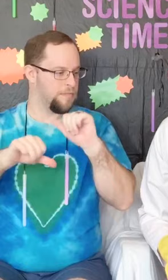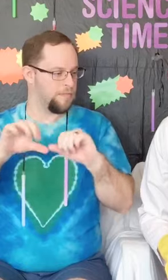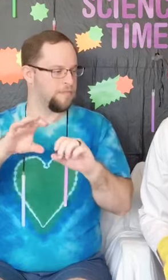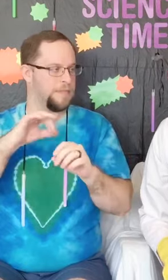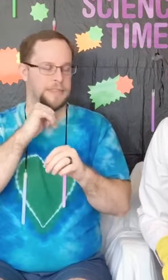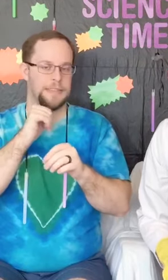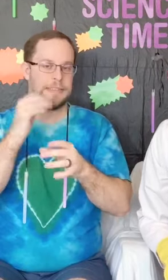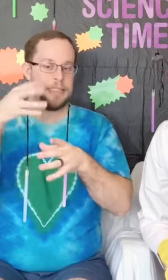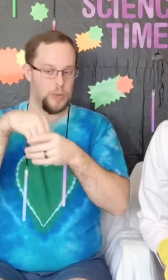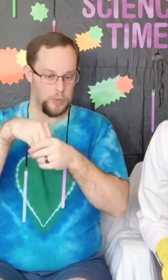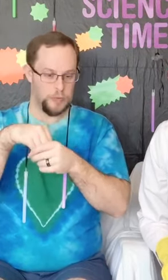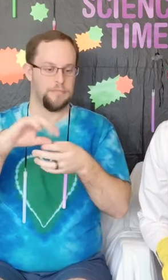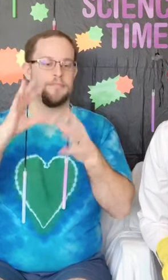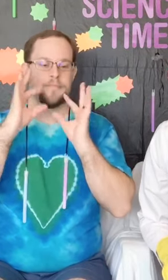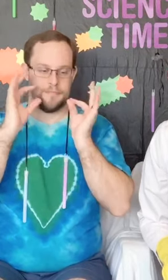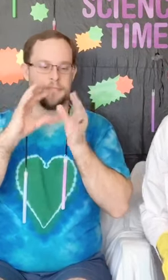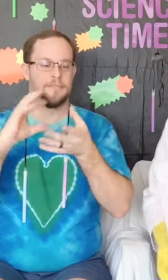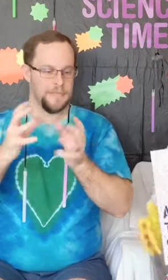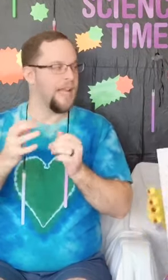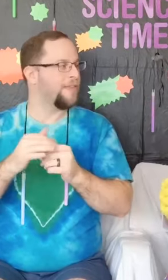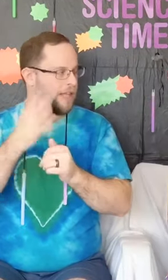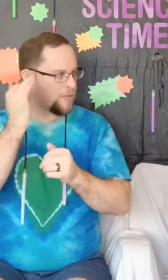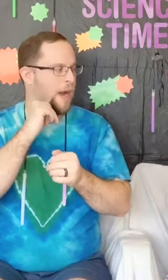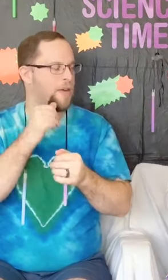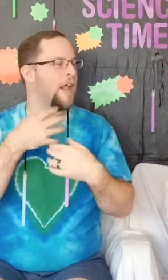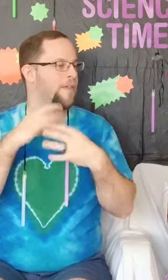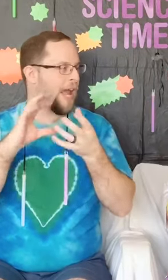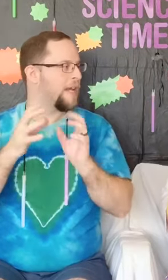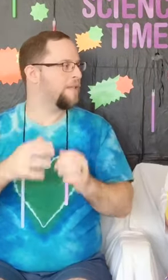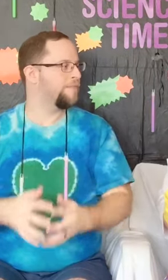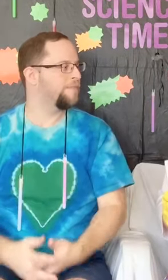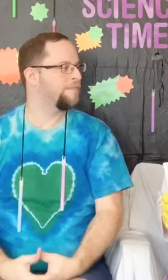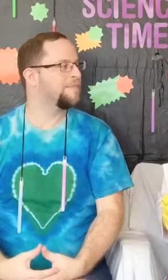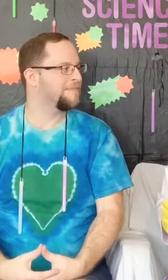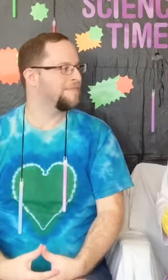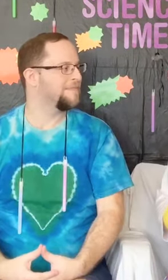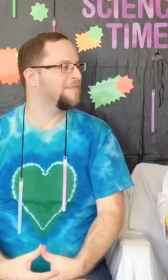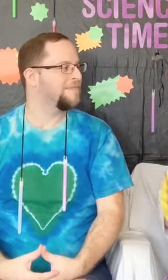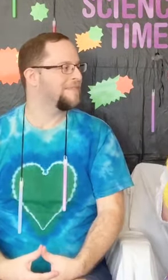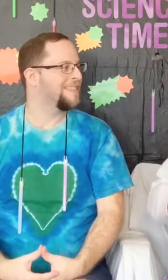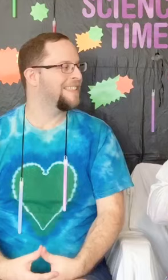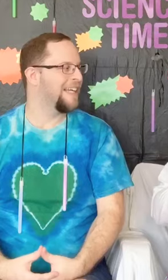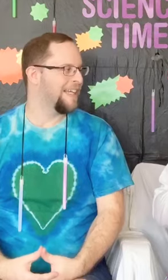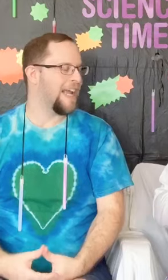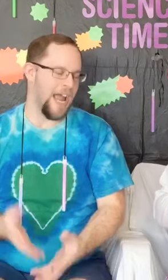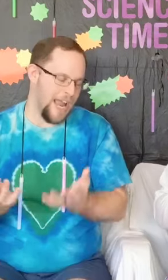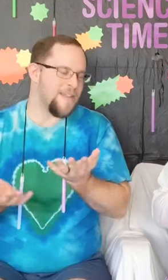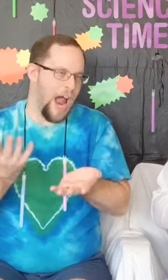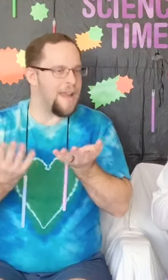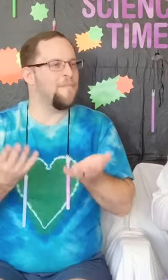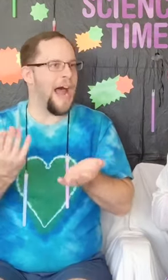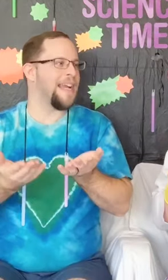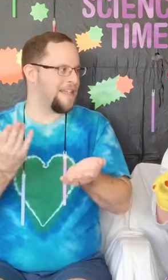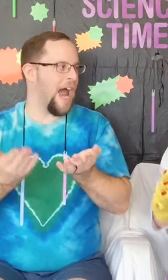cat washing. So that's good. AARON: That's why I don't have a cat. Yeah? Because you might put them in the washer?